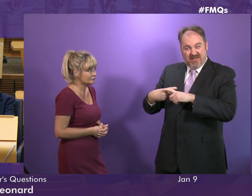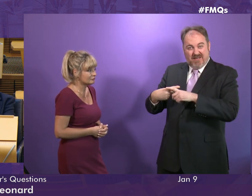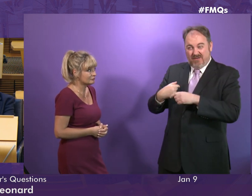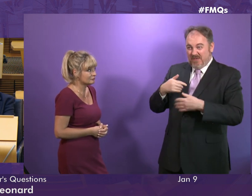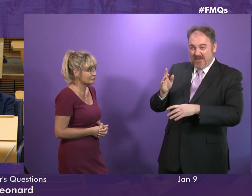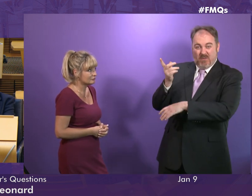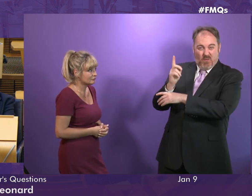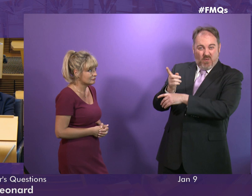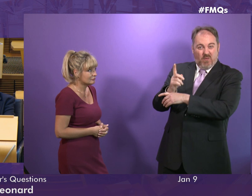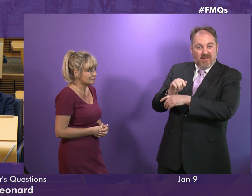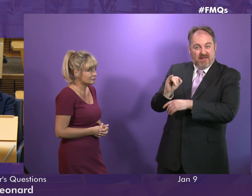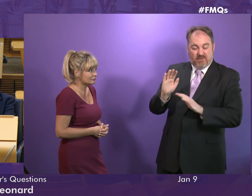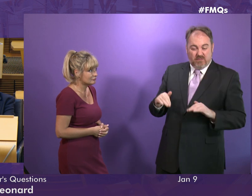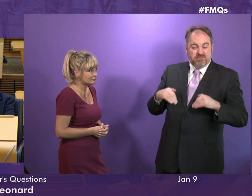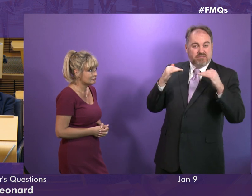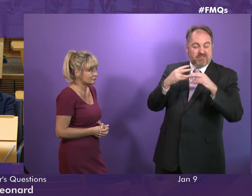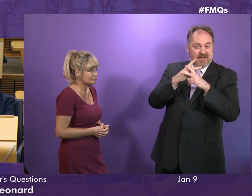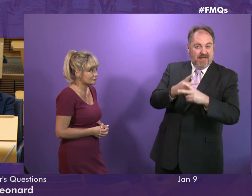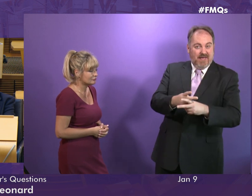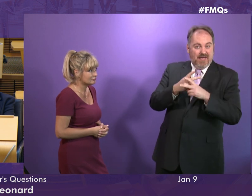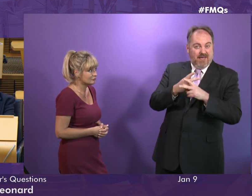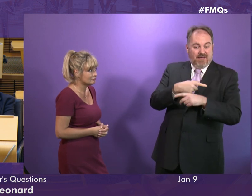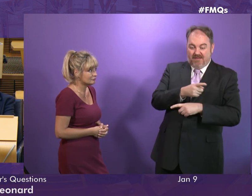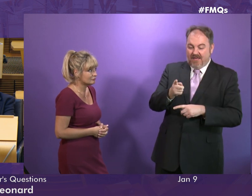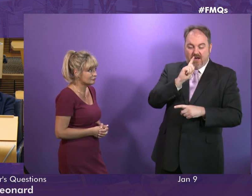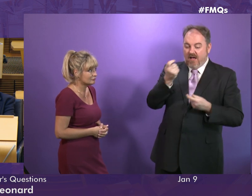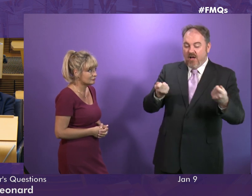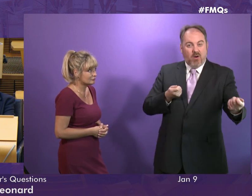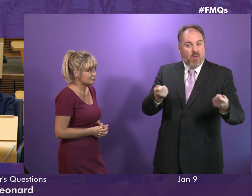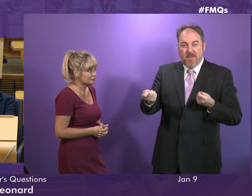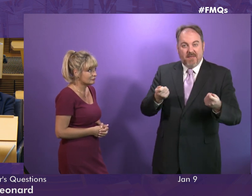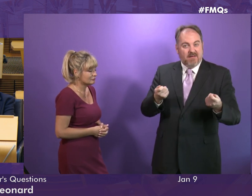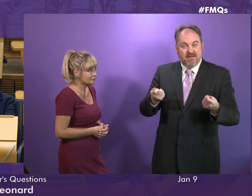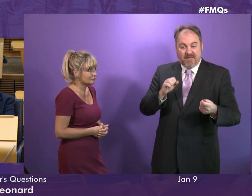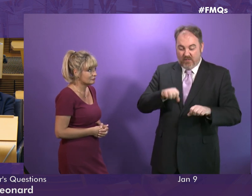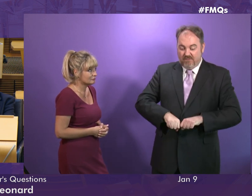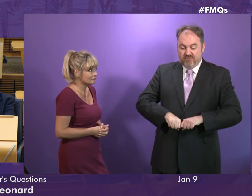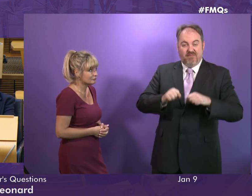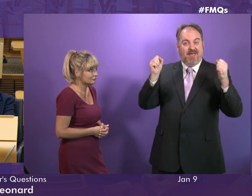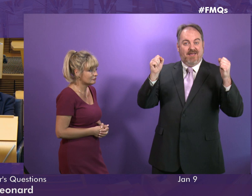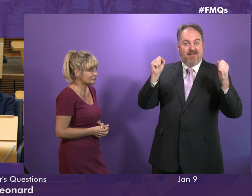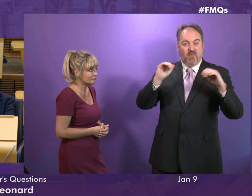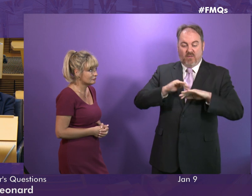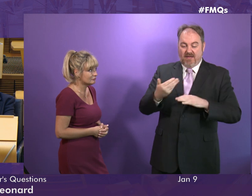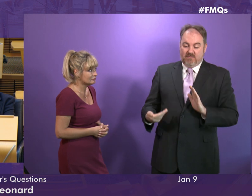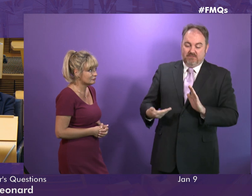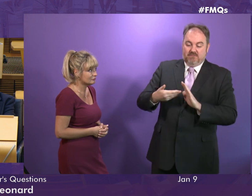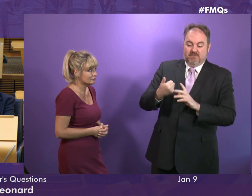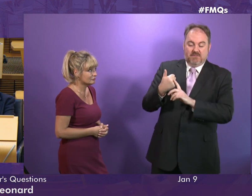on social care services meant that they were reaching breaking point. Now we have care